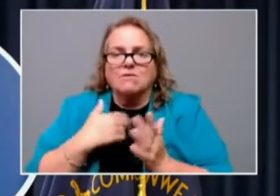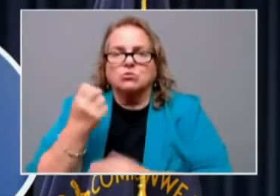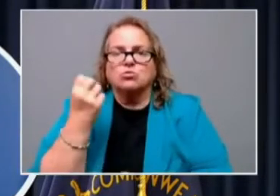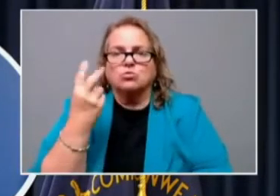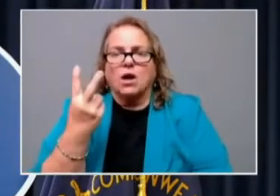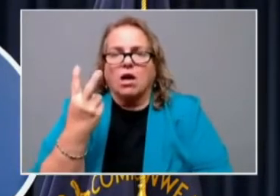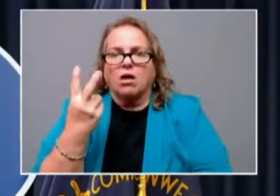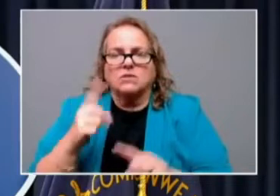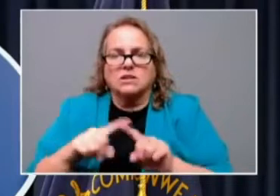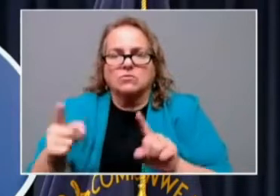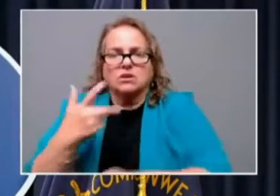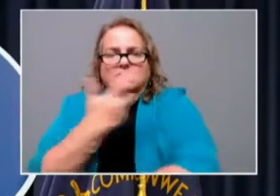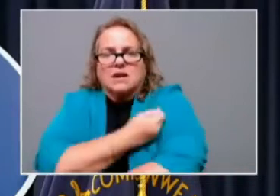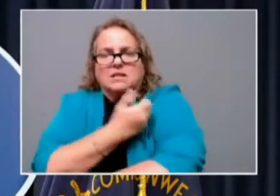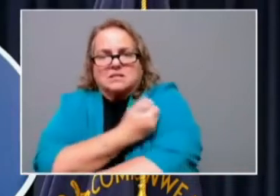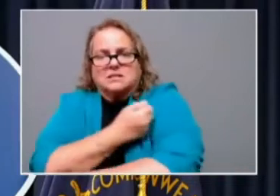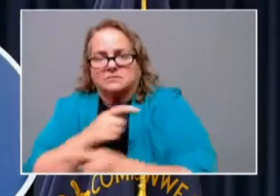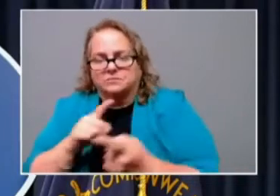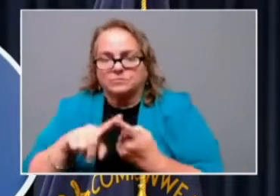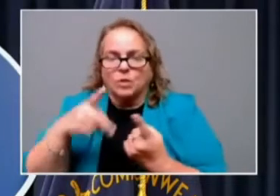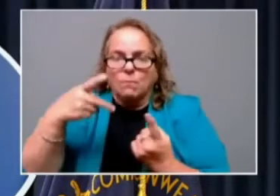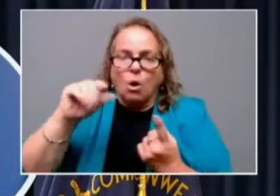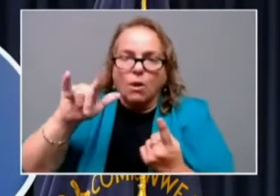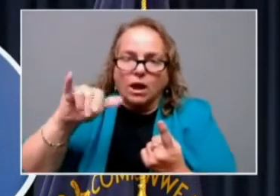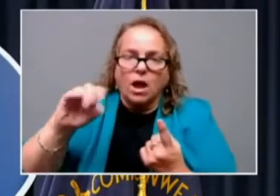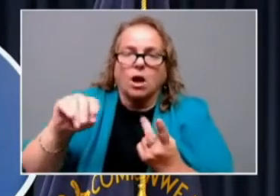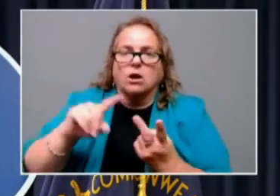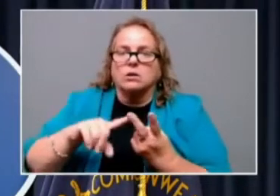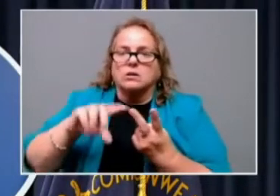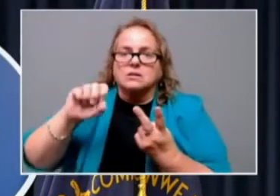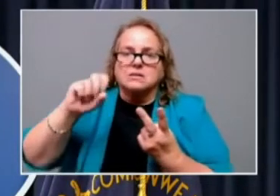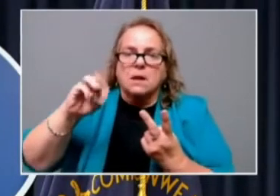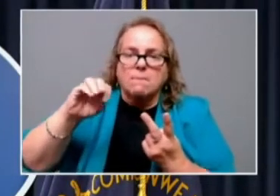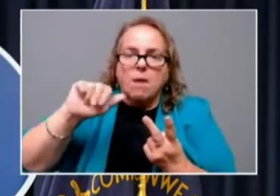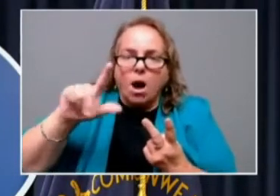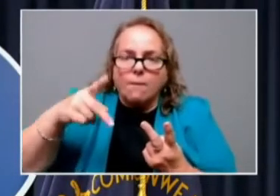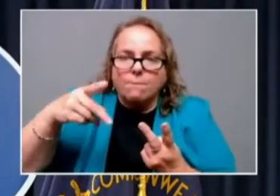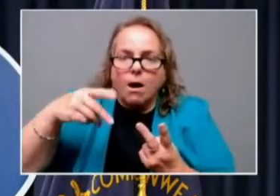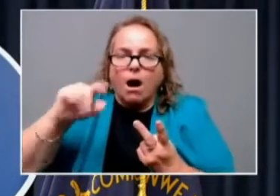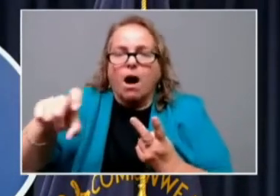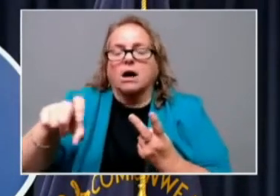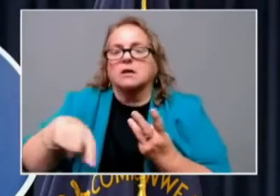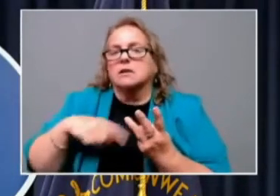includes polio. That includes smallpox. Uh It includes a lot of the things that